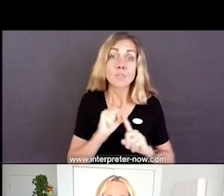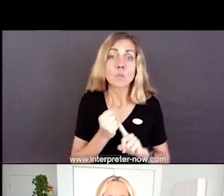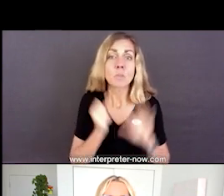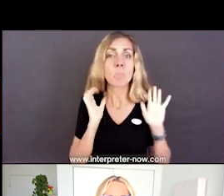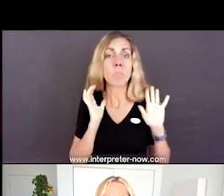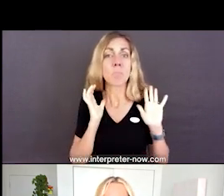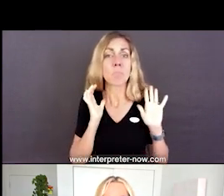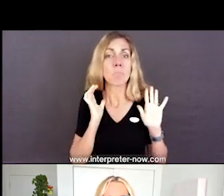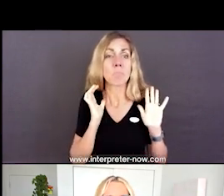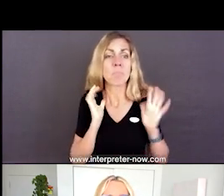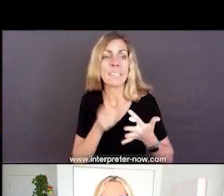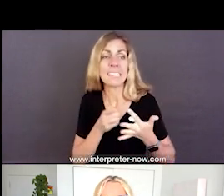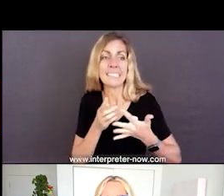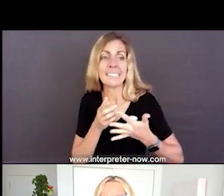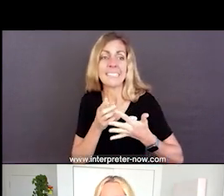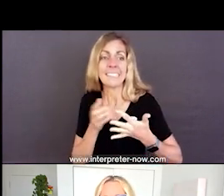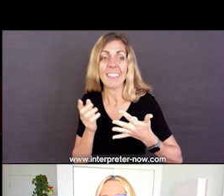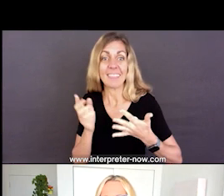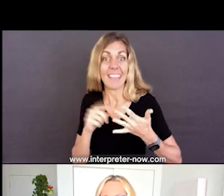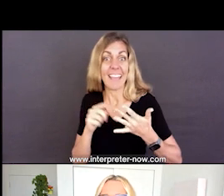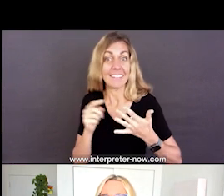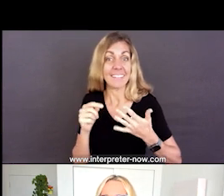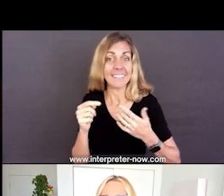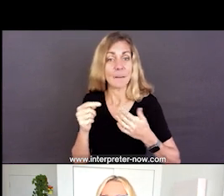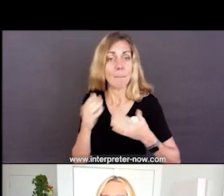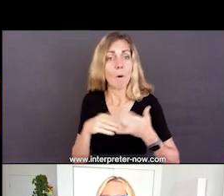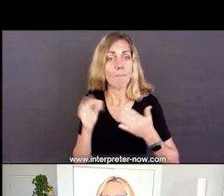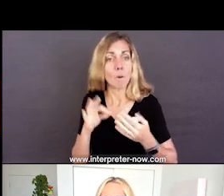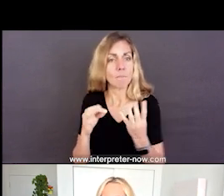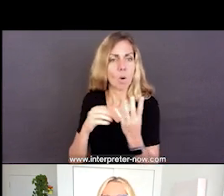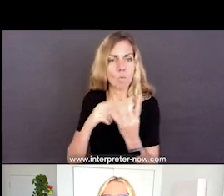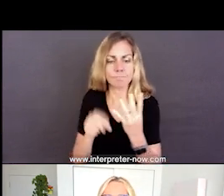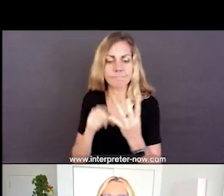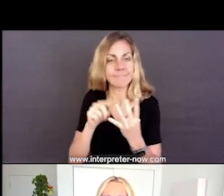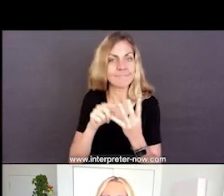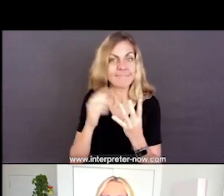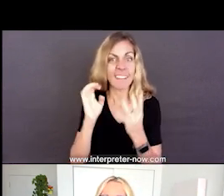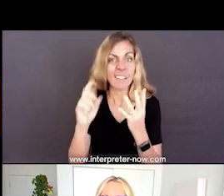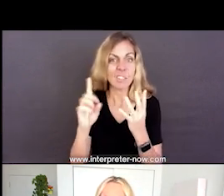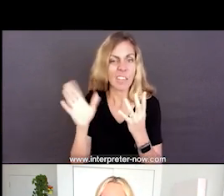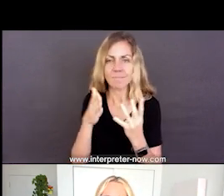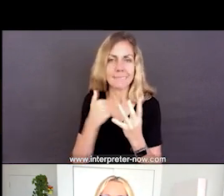a case where you might skip the educate part. You might get help from HR.